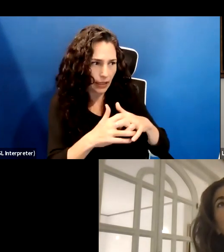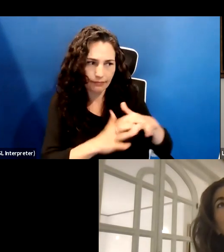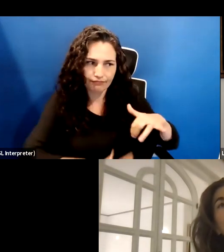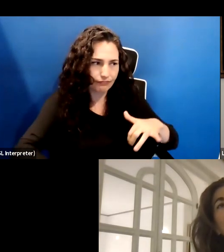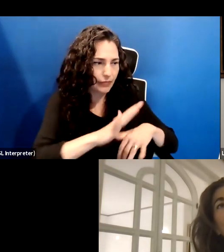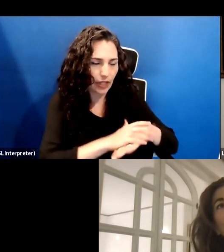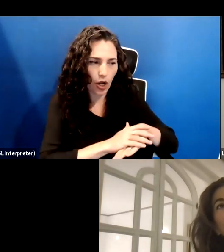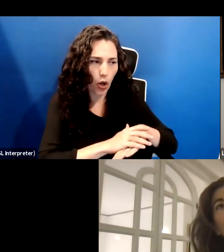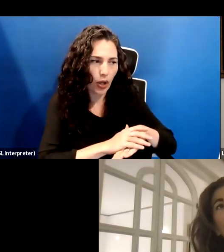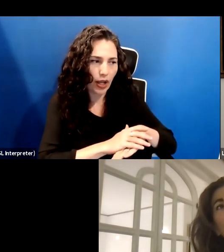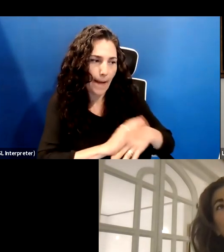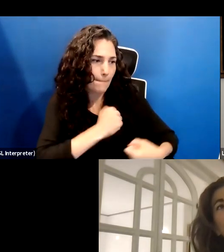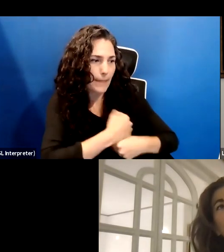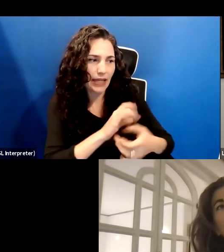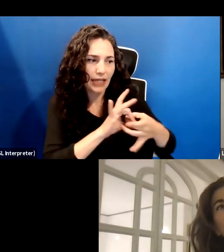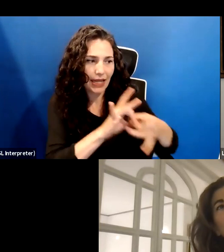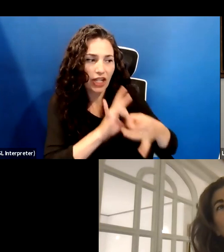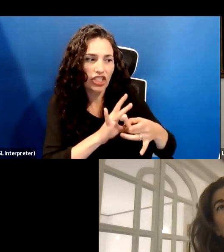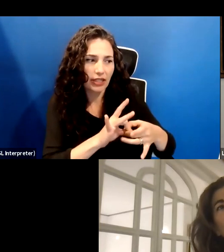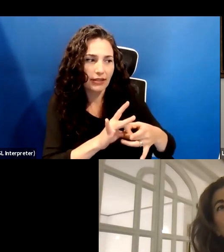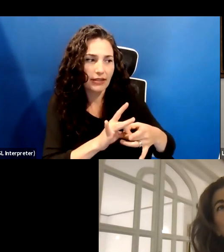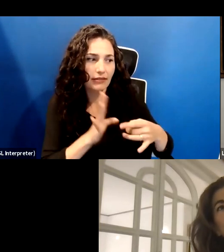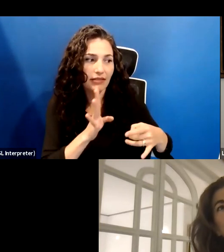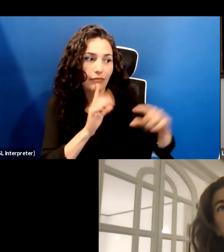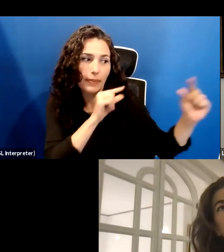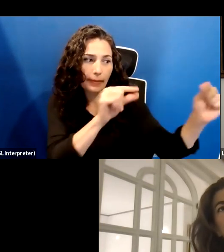But it also, you know, ultimately,